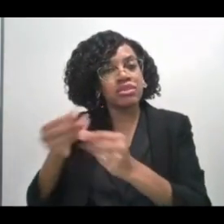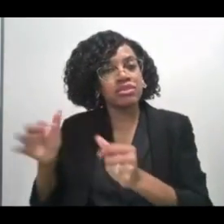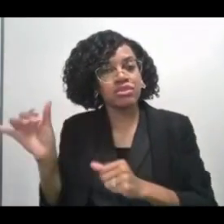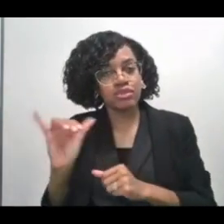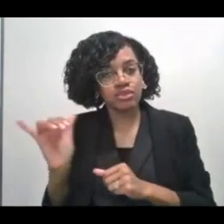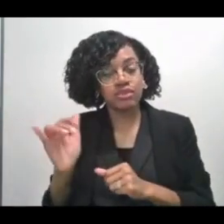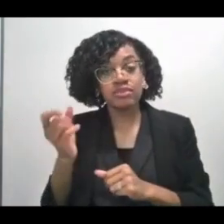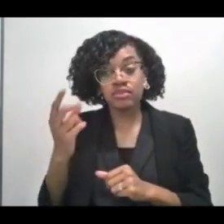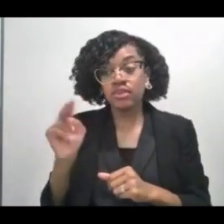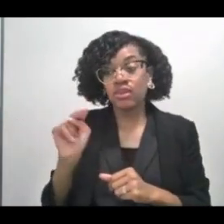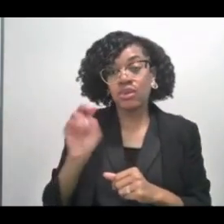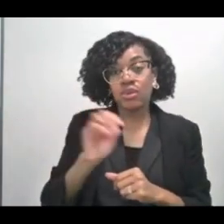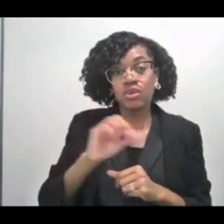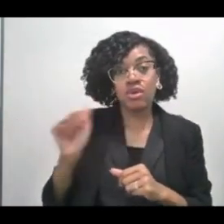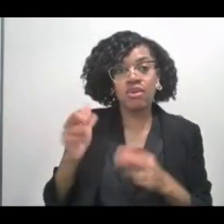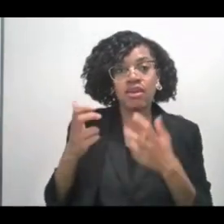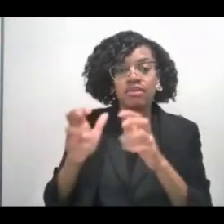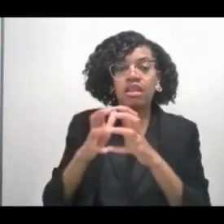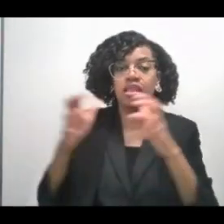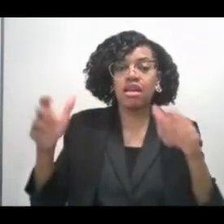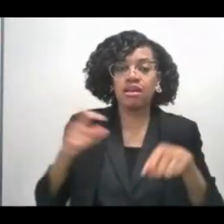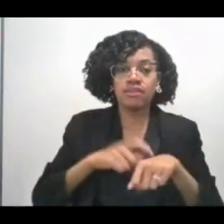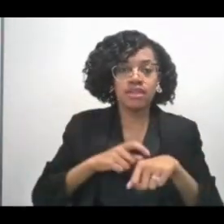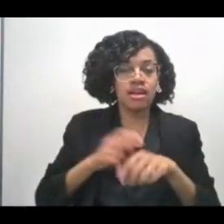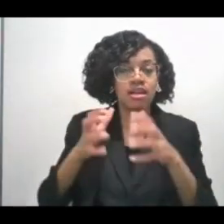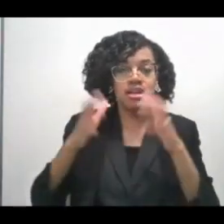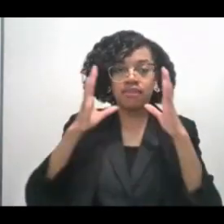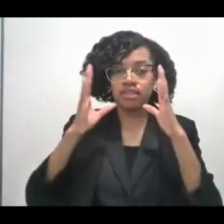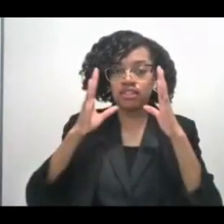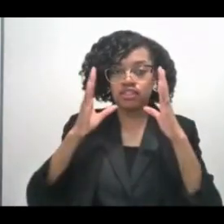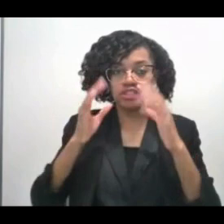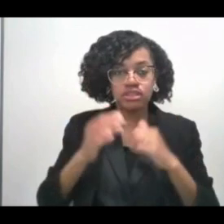of material with NOAA of partners that focuses on the